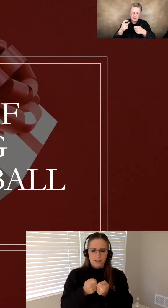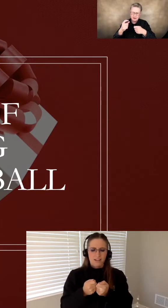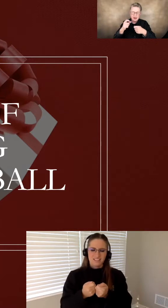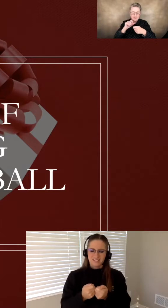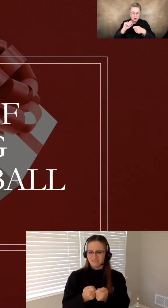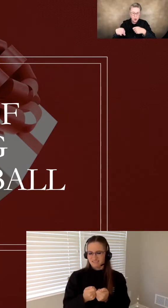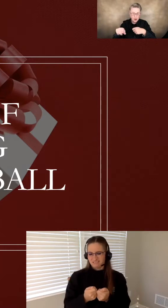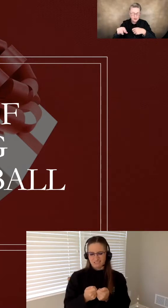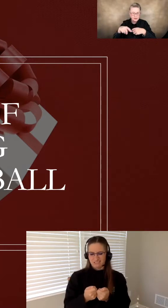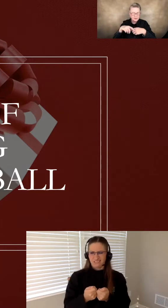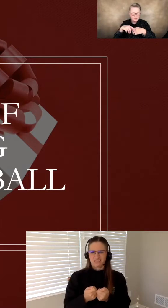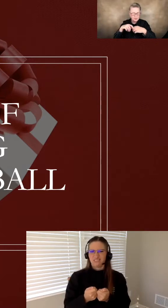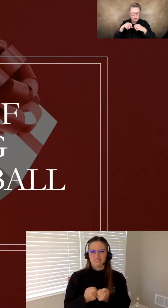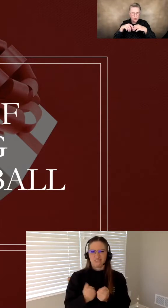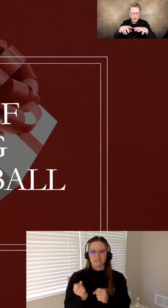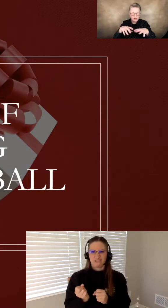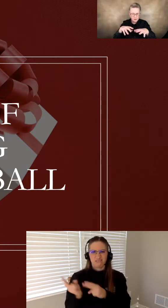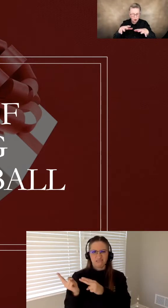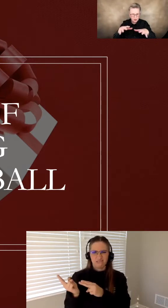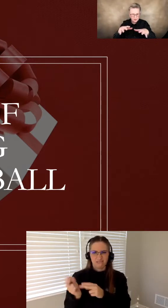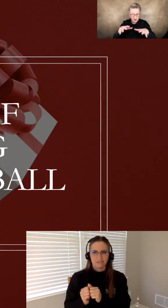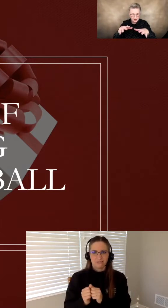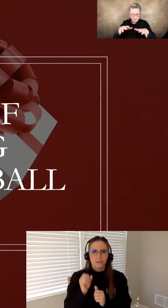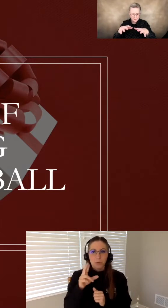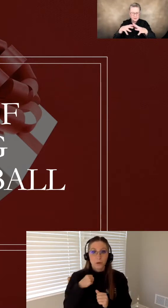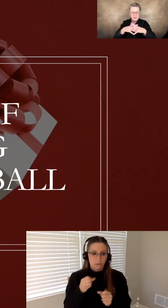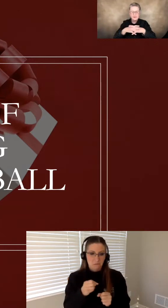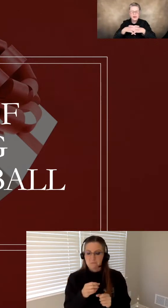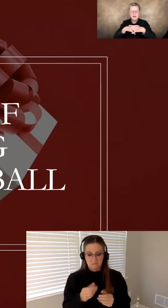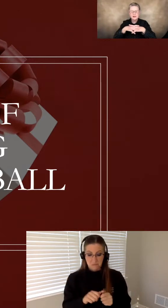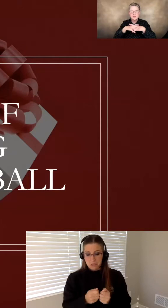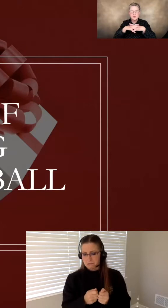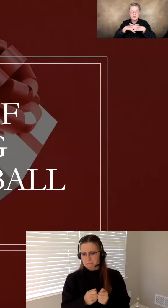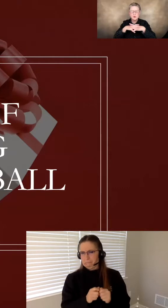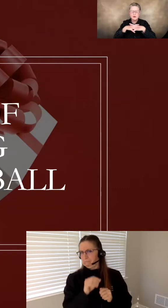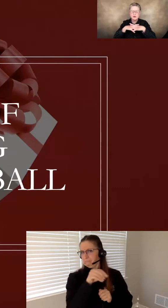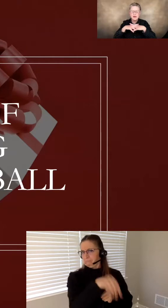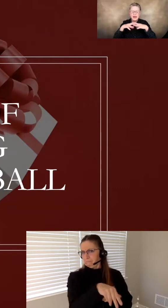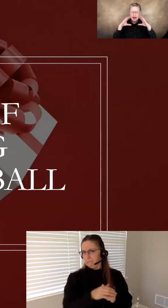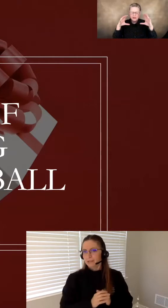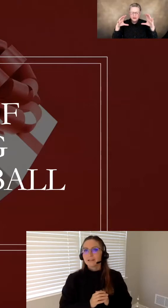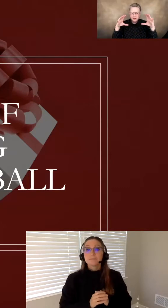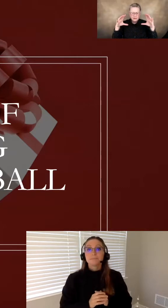decide they don't want it and throw it back in the box right and some people will analyze the